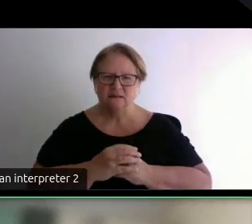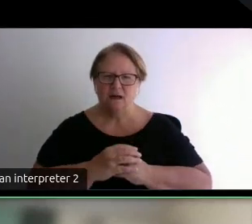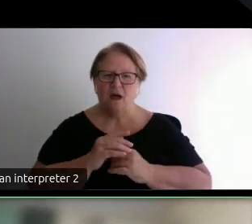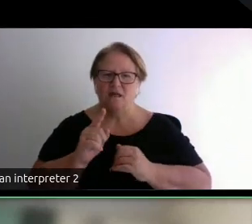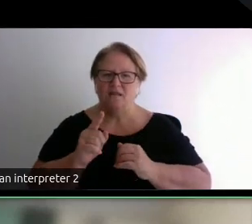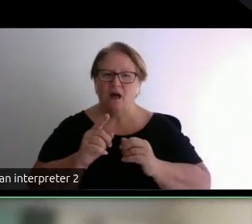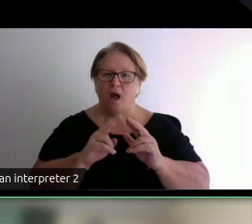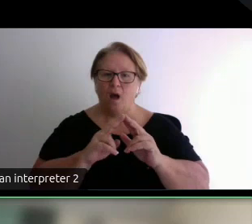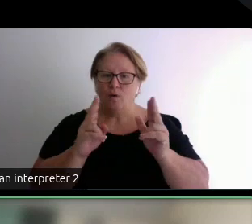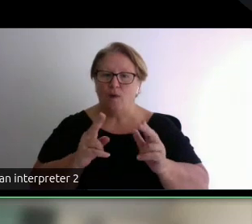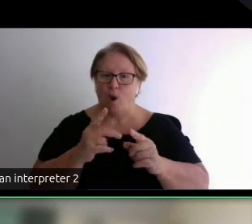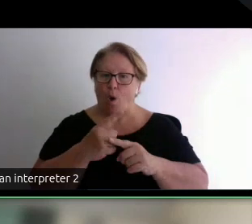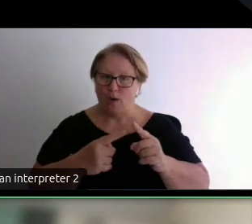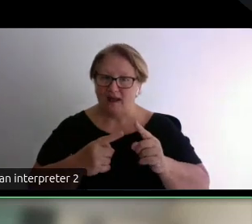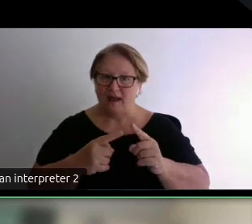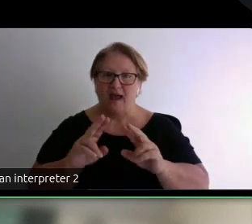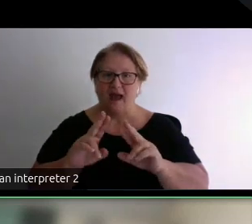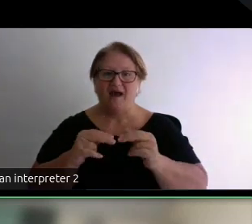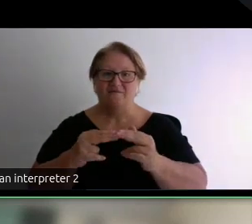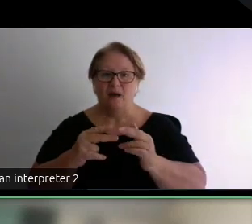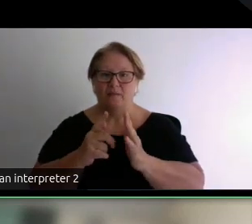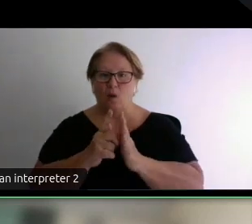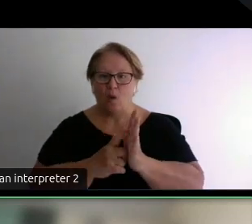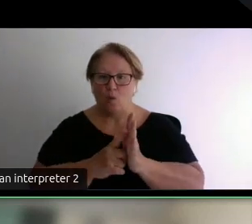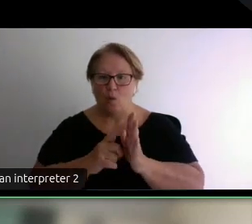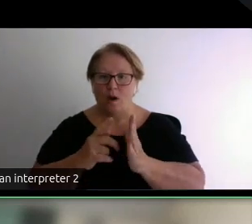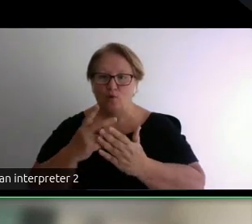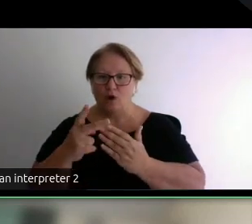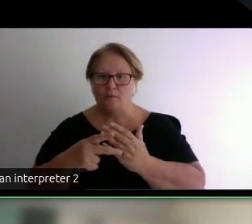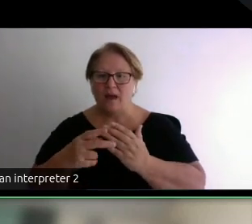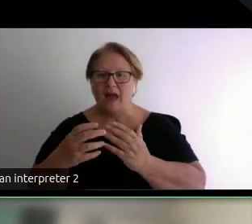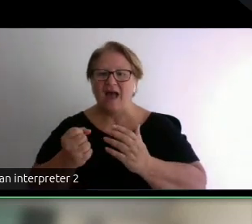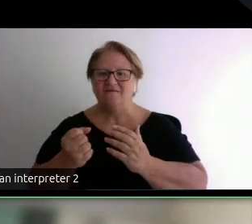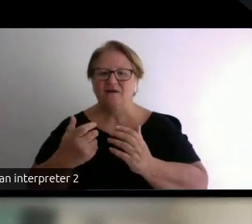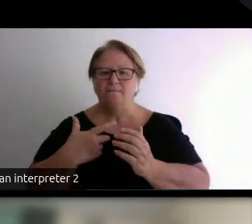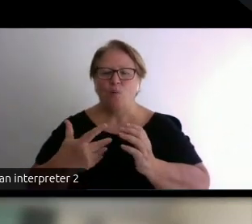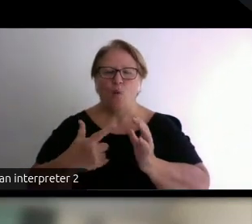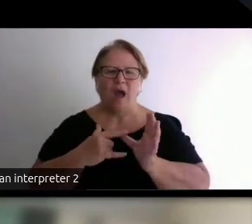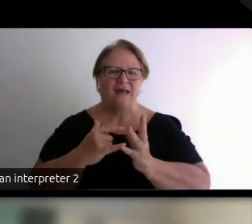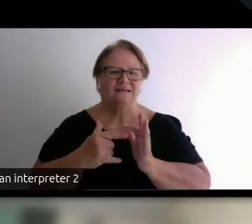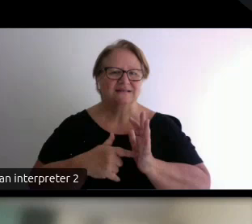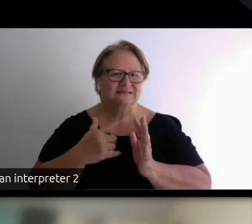and the family law property arbitration program have an increased asset test.